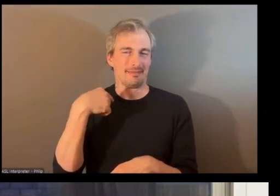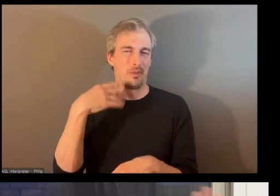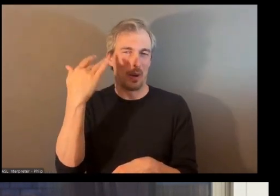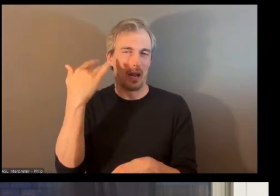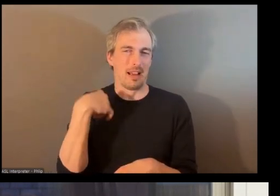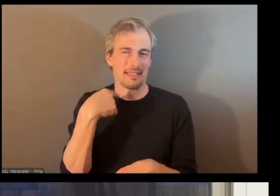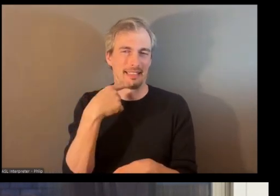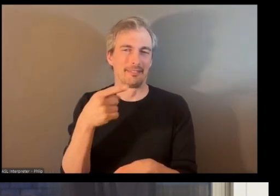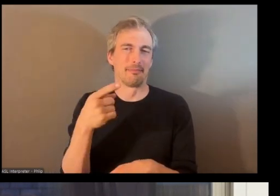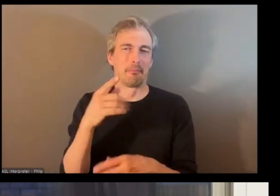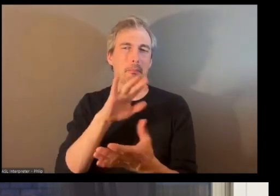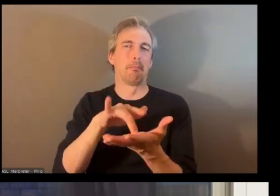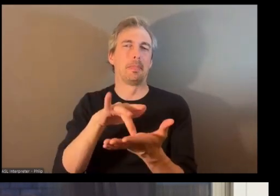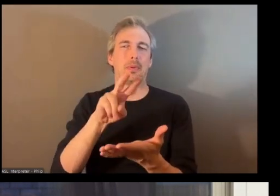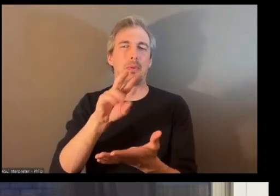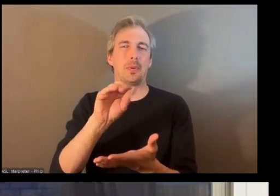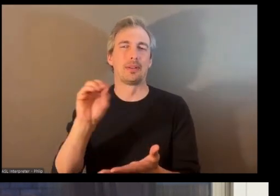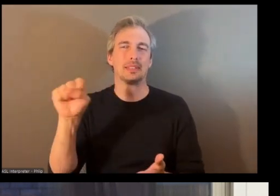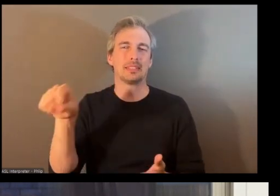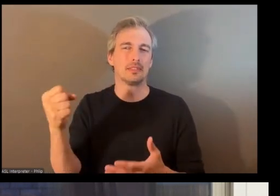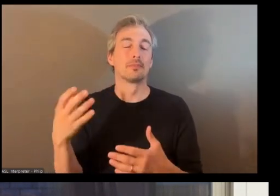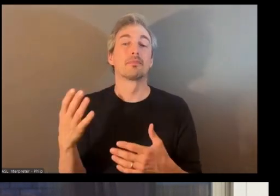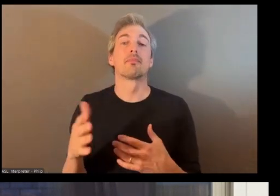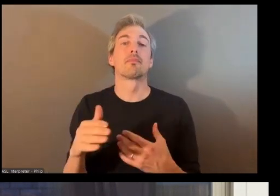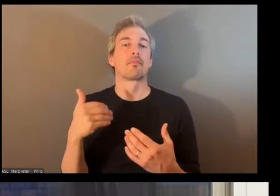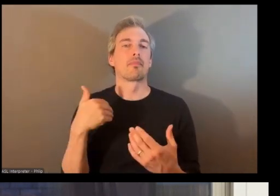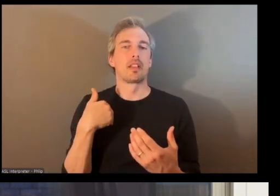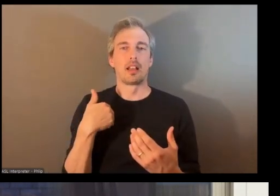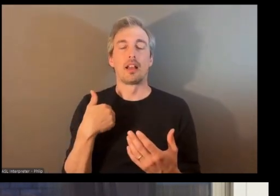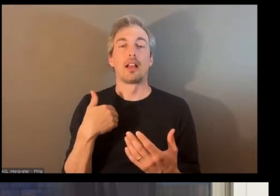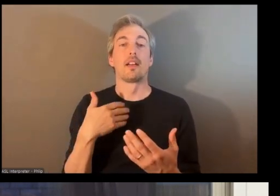And then the article would be around the heading.